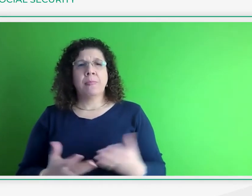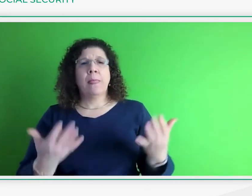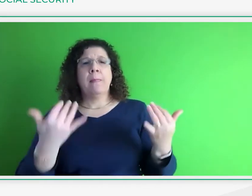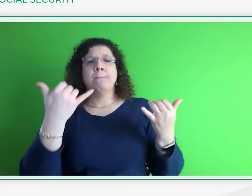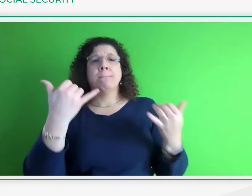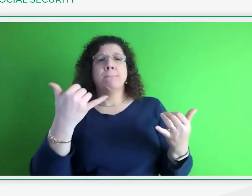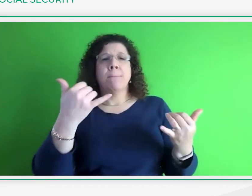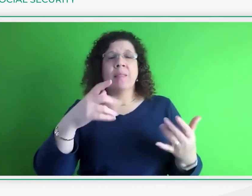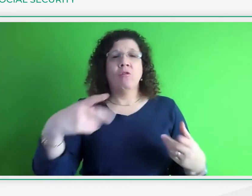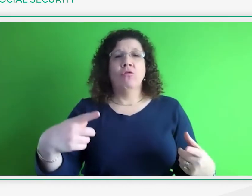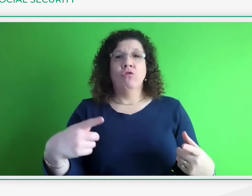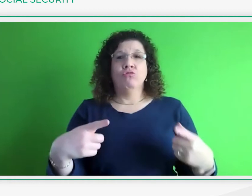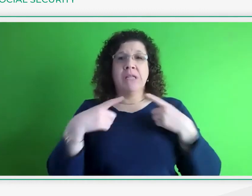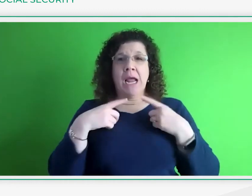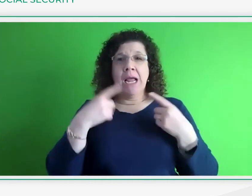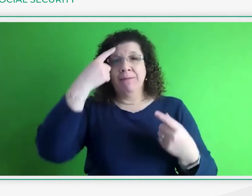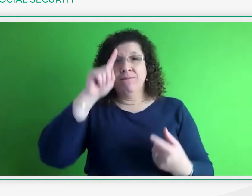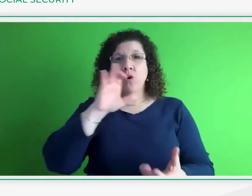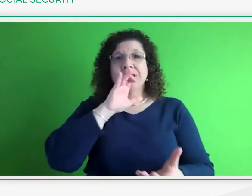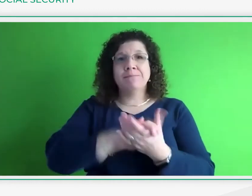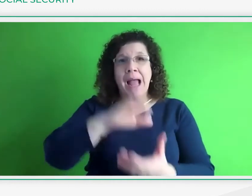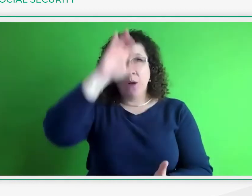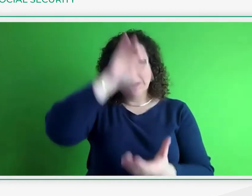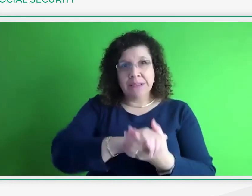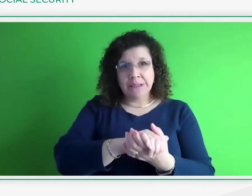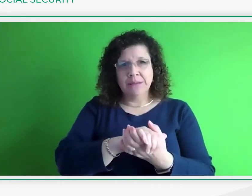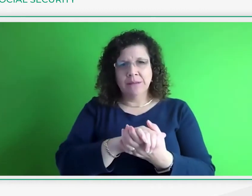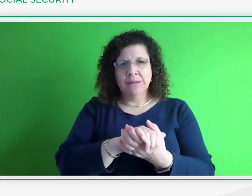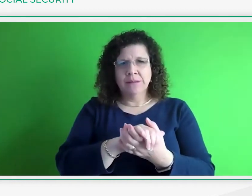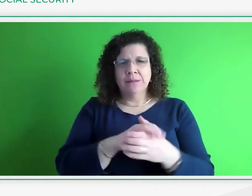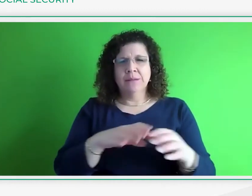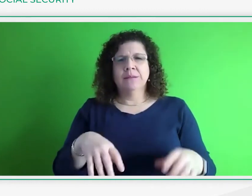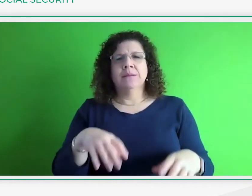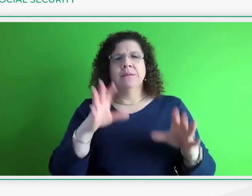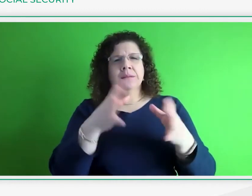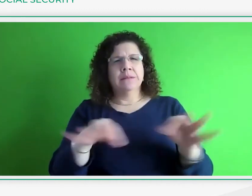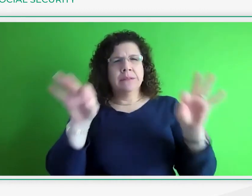Now, retirement and spousal benefits.